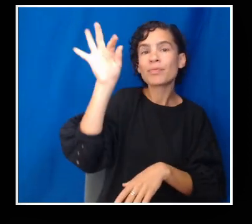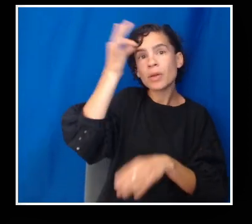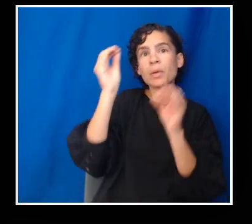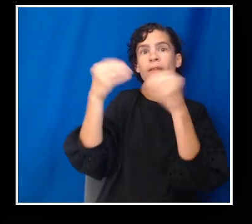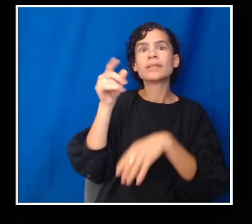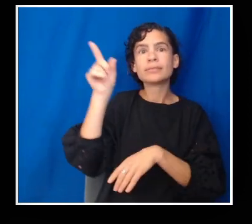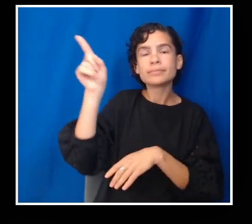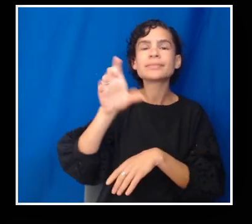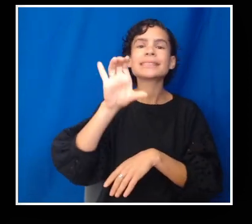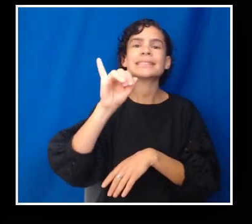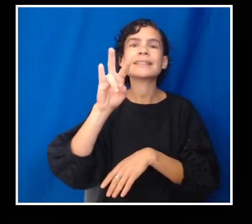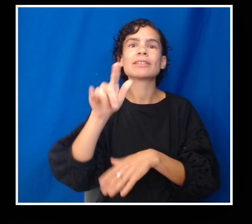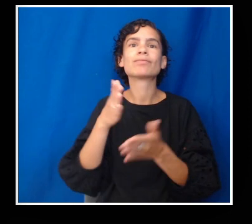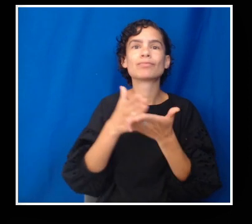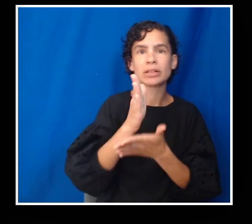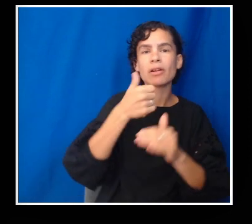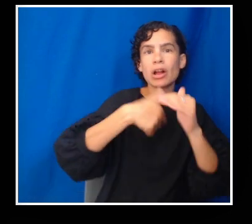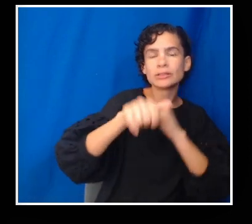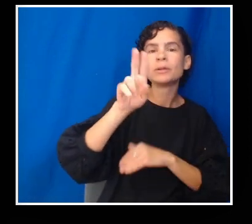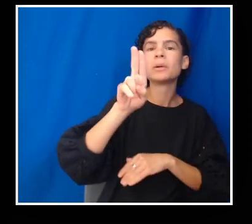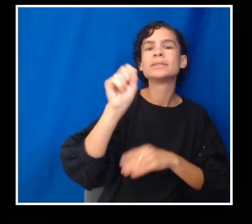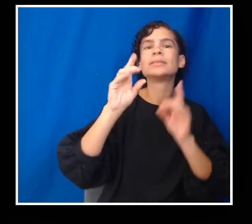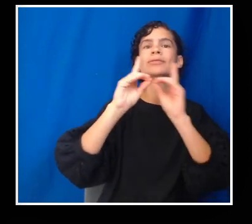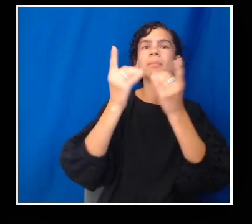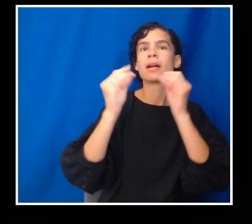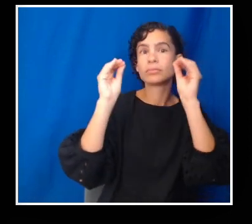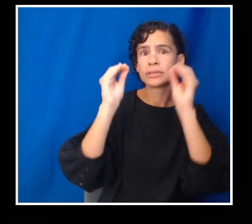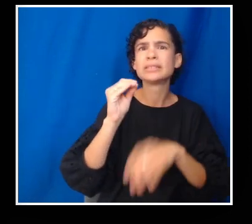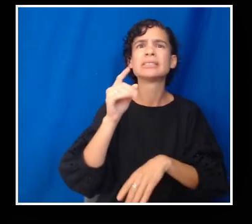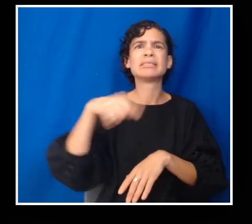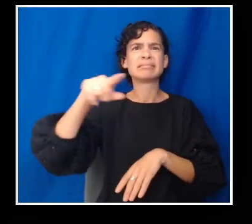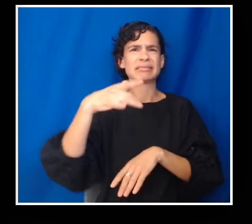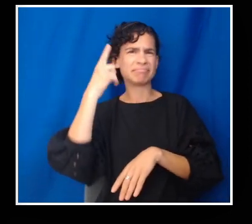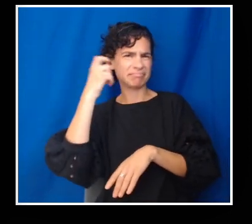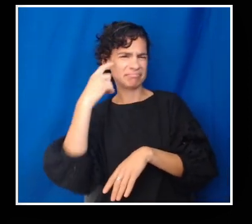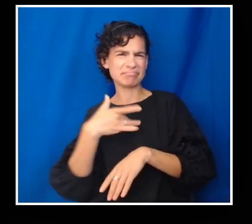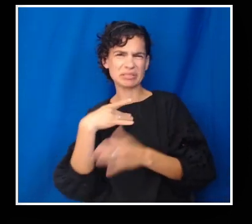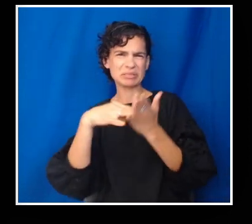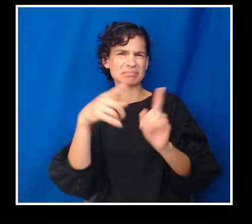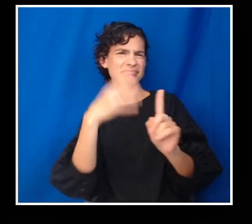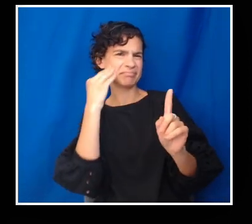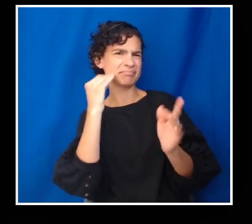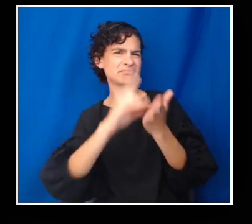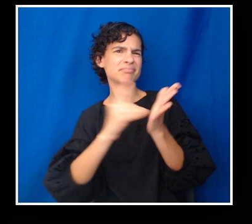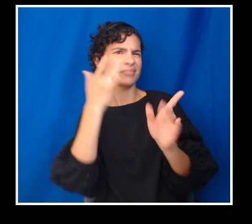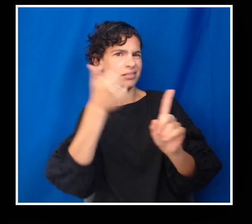with the federal Office for Civil Rights at the U.S. Department of Education if they believe they are being discriminated against because of their disability.